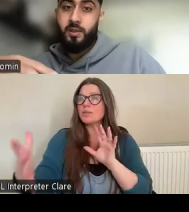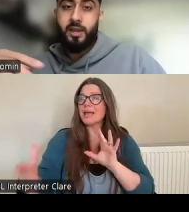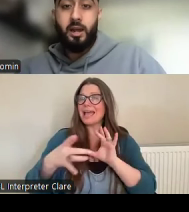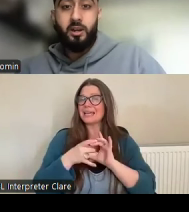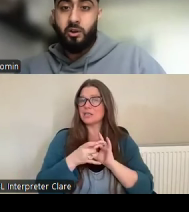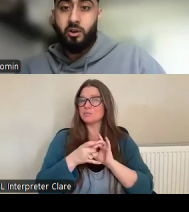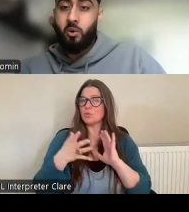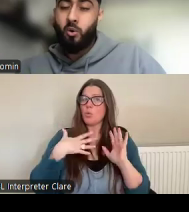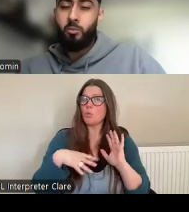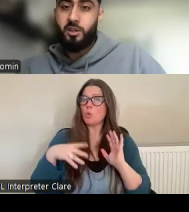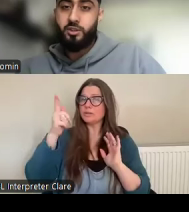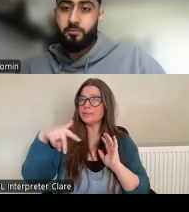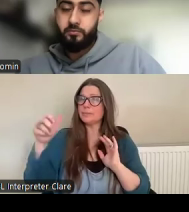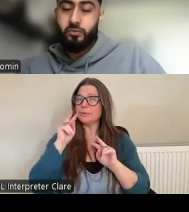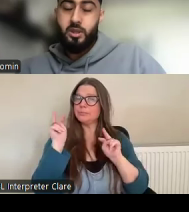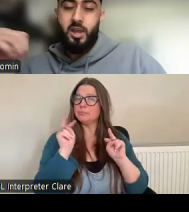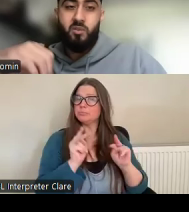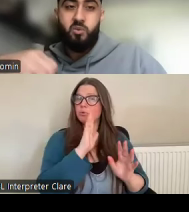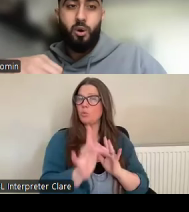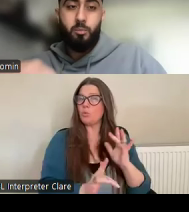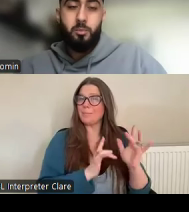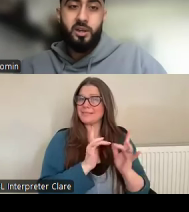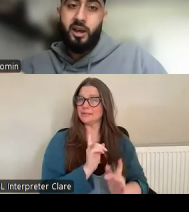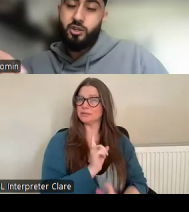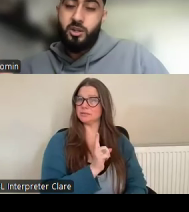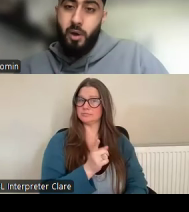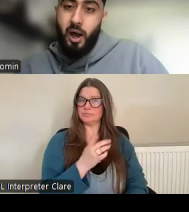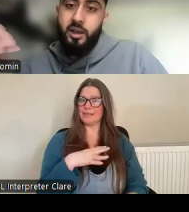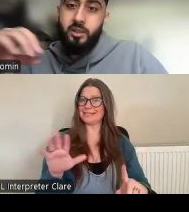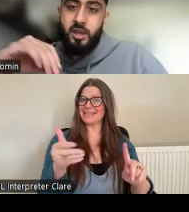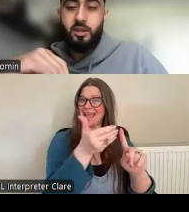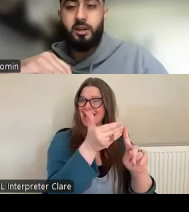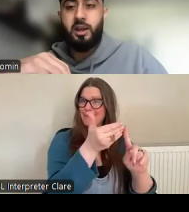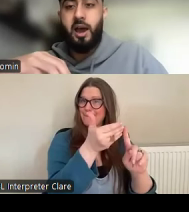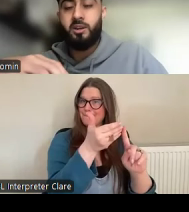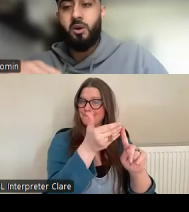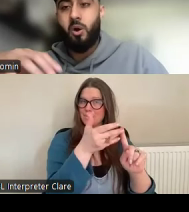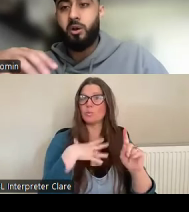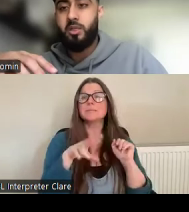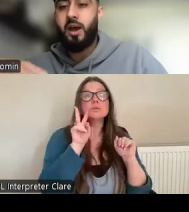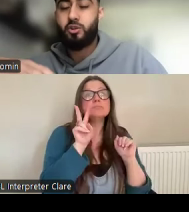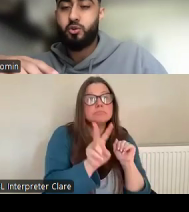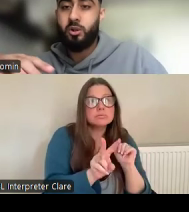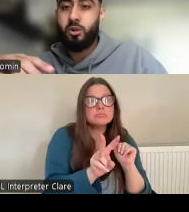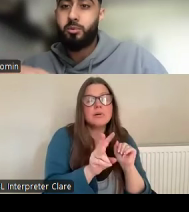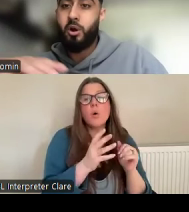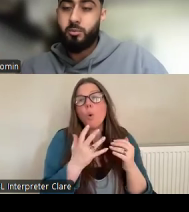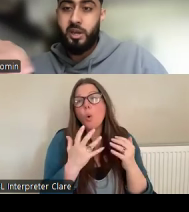they can land on our homepage. If we want people to actually buy, they can land on the actual product page